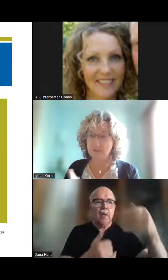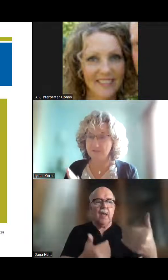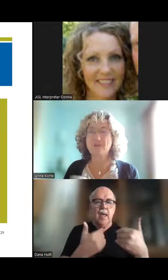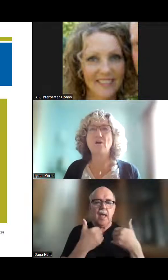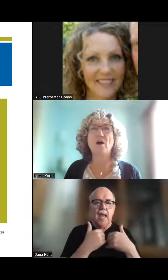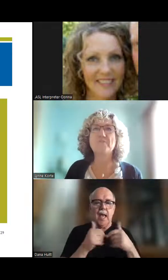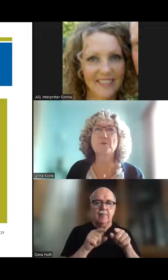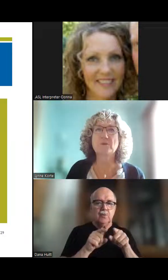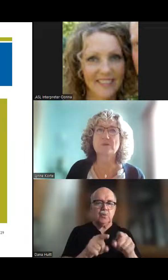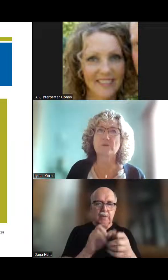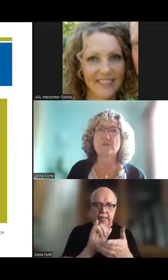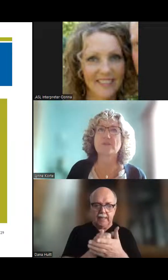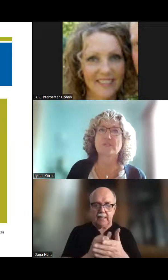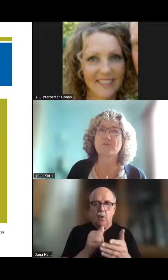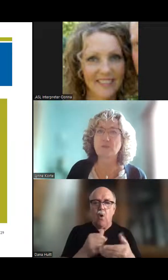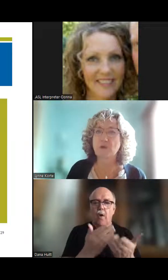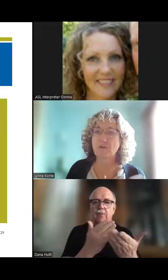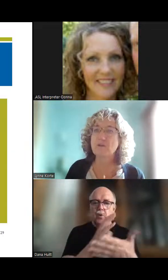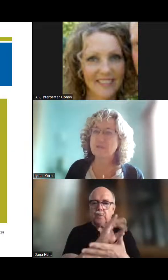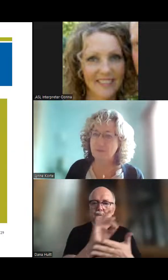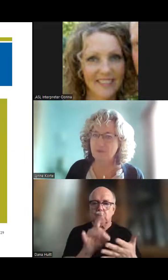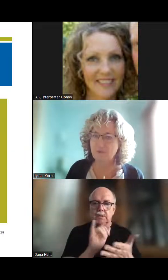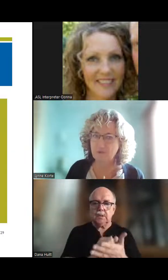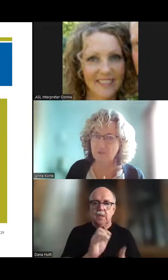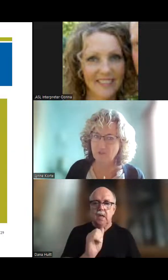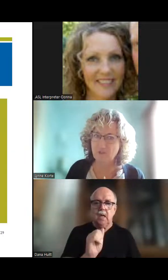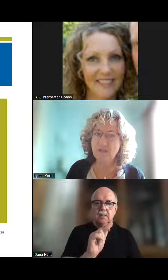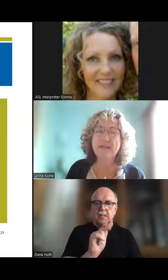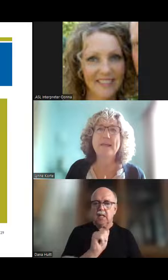do and what most of us are able to do as long as we have the right supports in